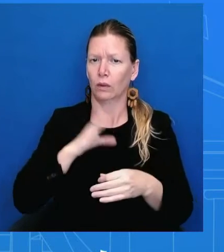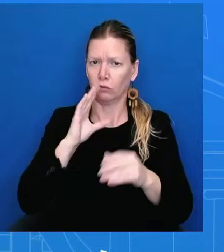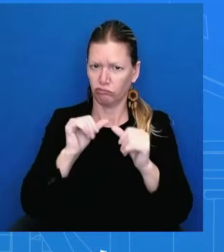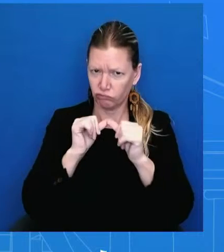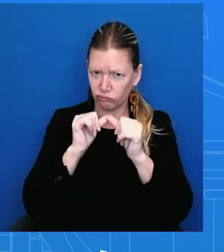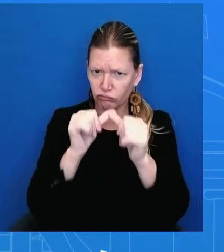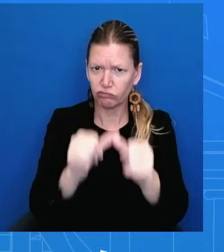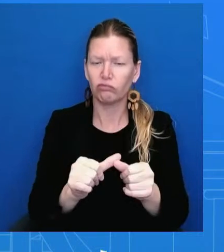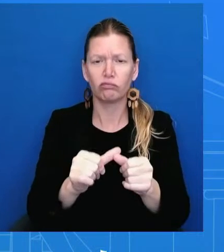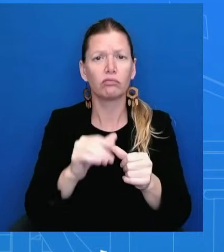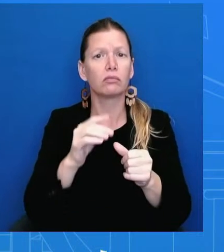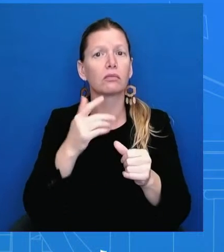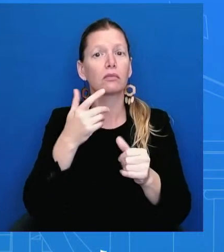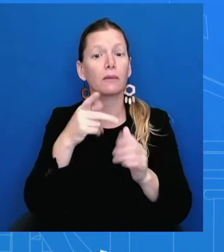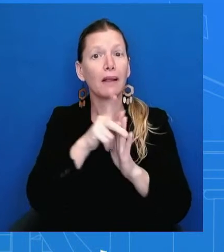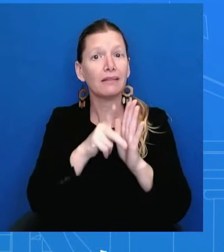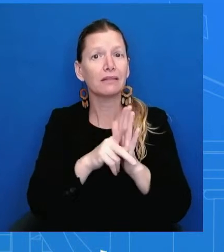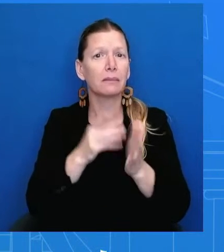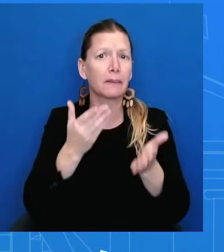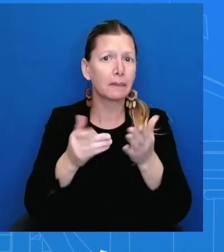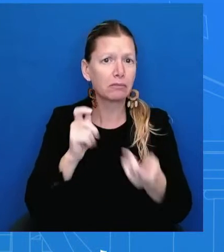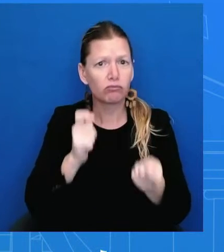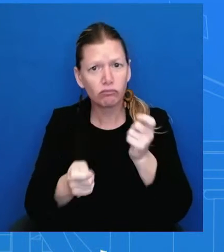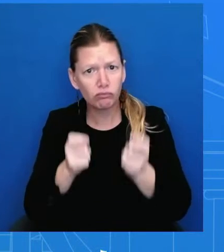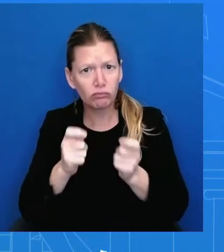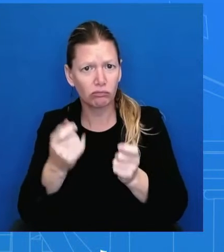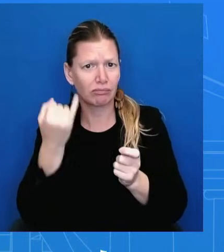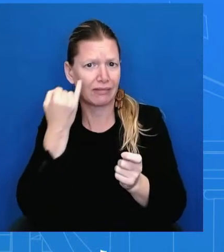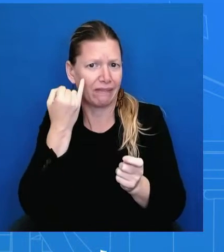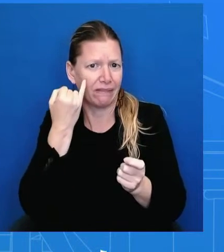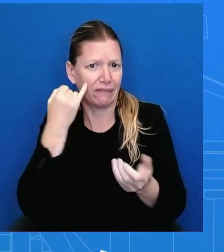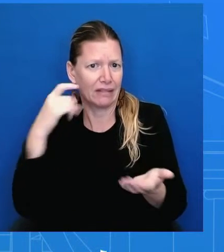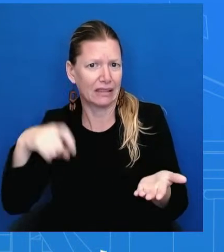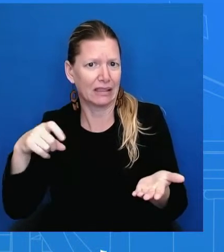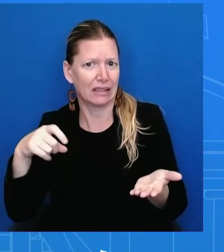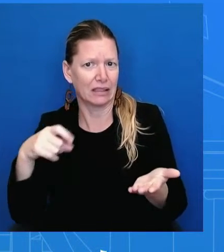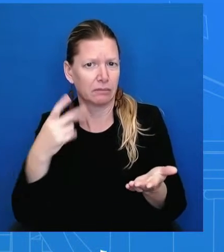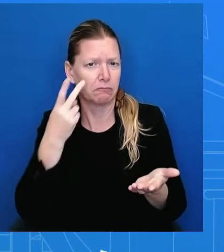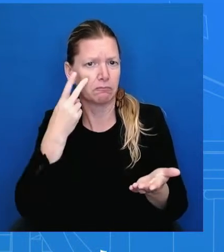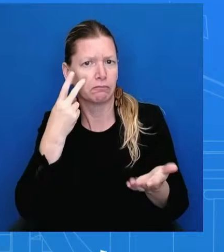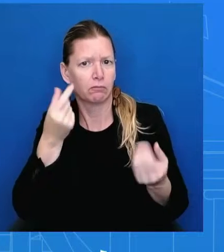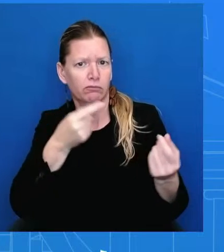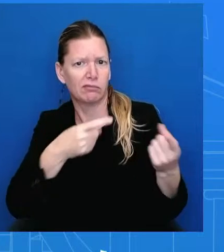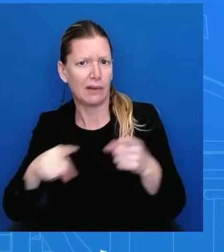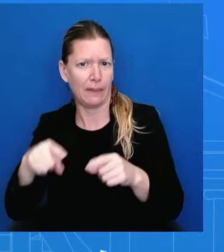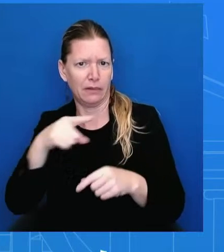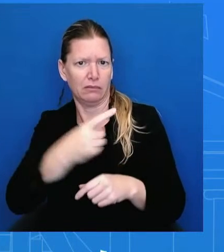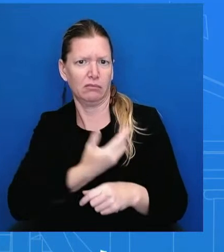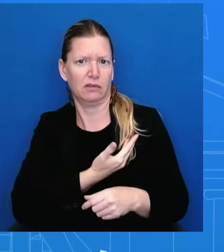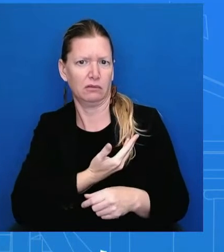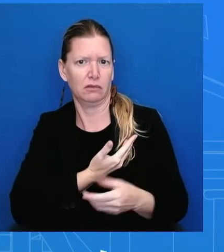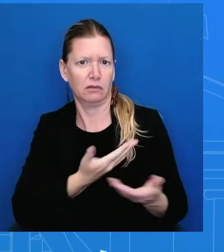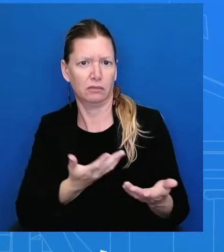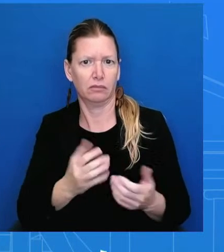The Press: But the broader question was: Does he consider his policy to have been successful? Mr. Kirby: Israel is defending itself